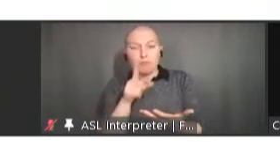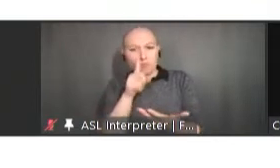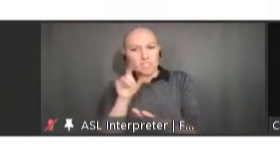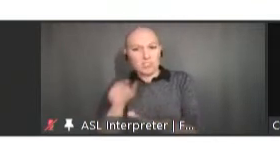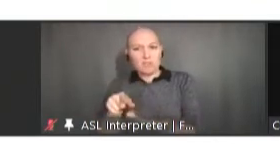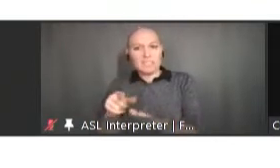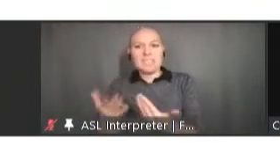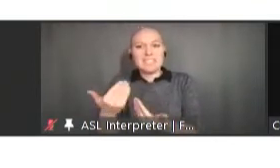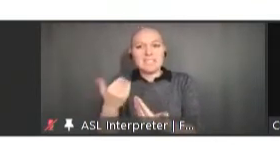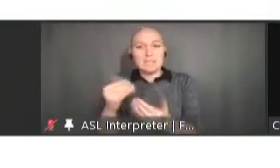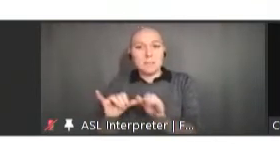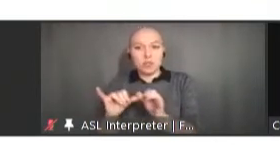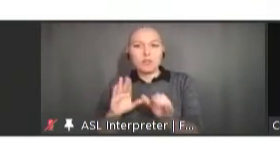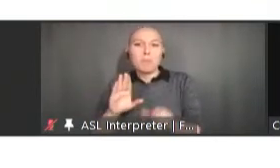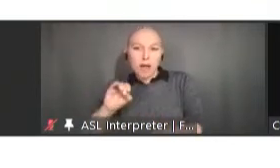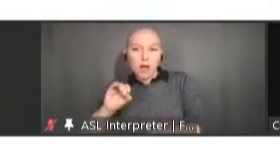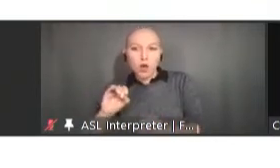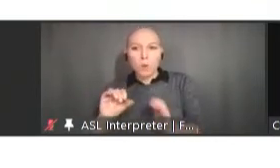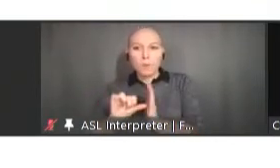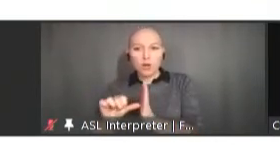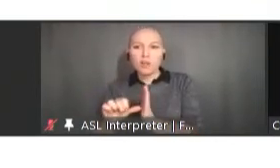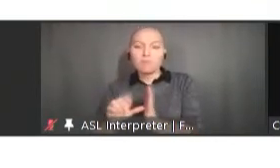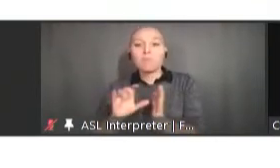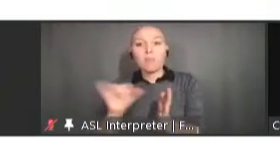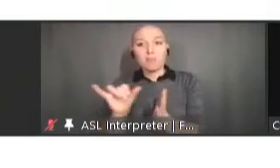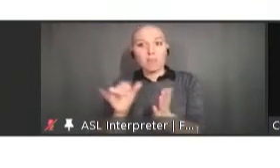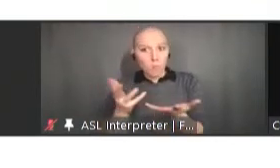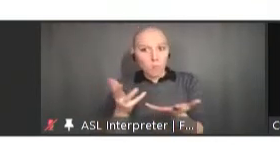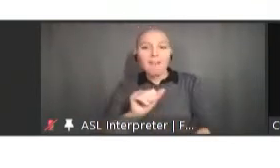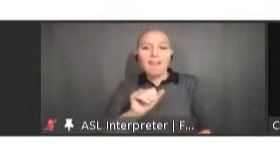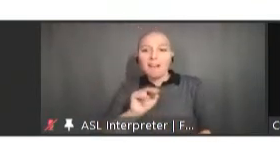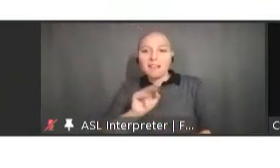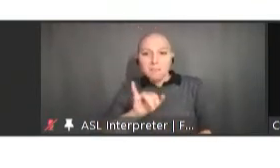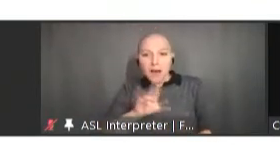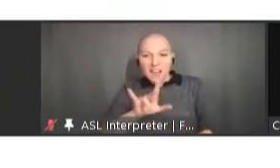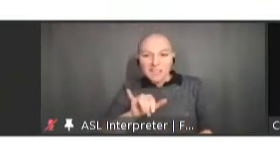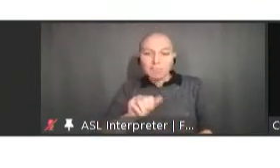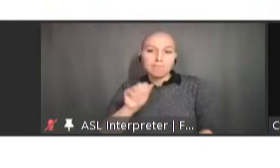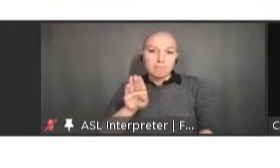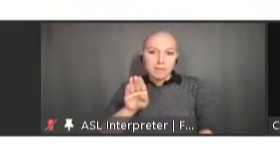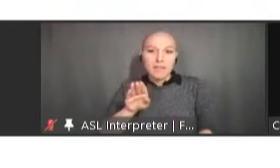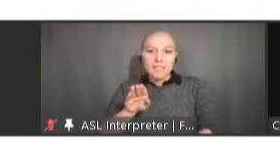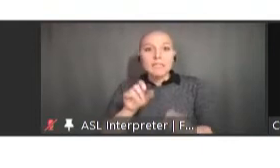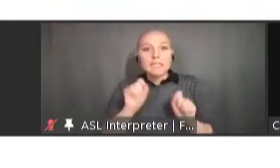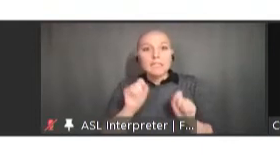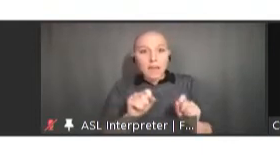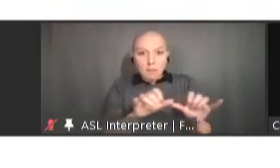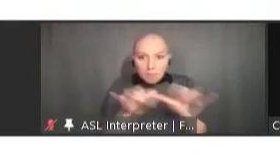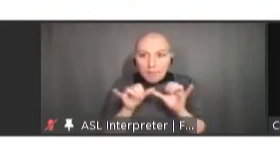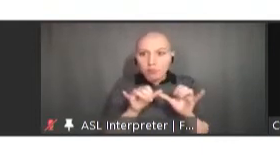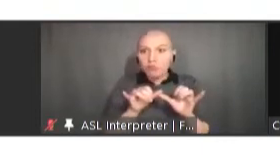like an antibody can be used to predict vaccine efficacy based on immune responses in vaccinated